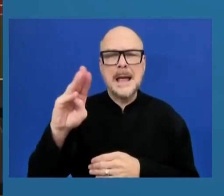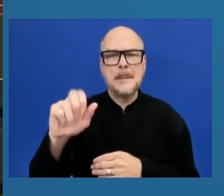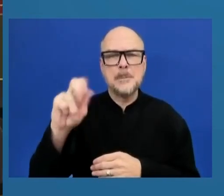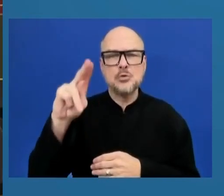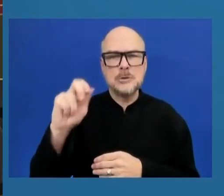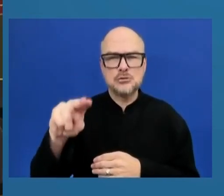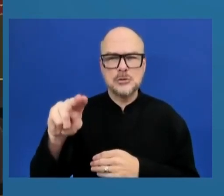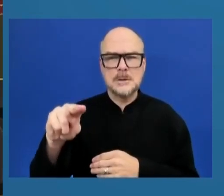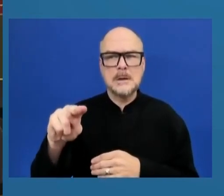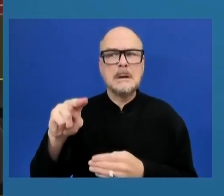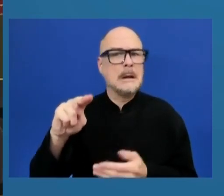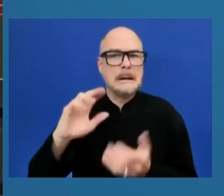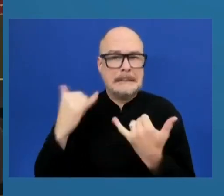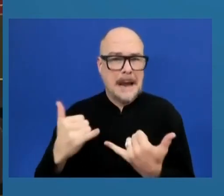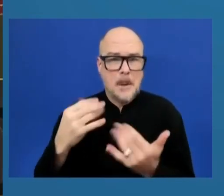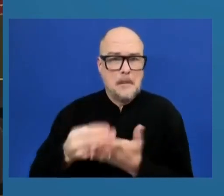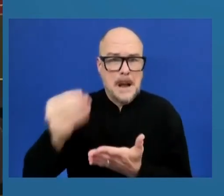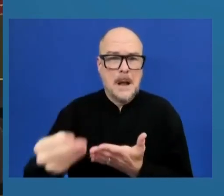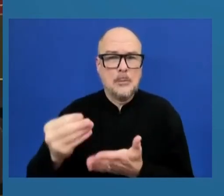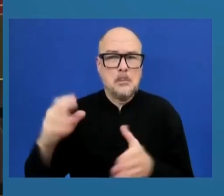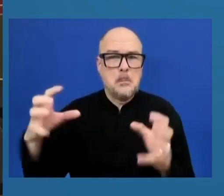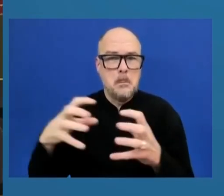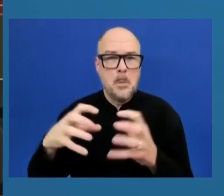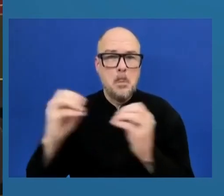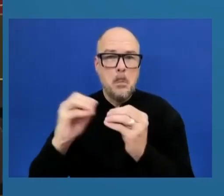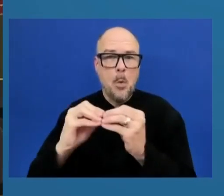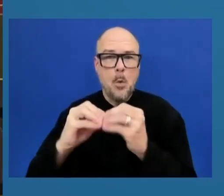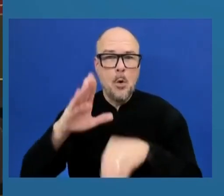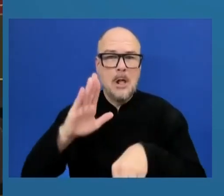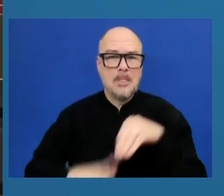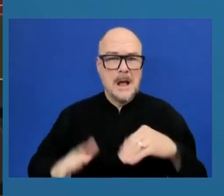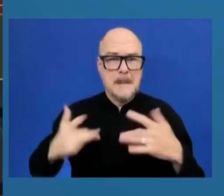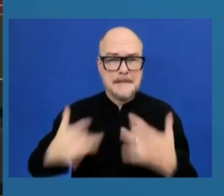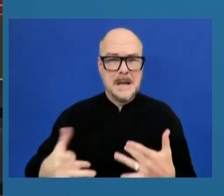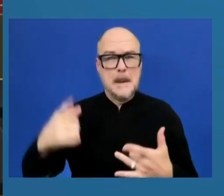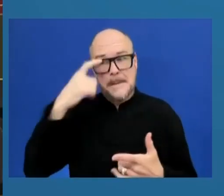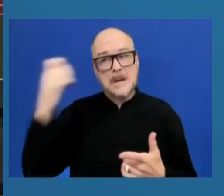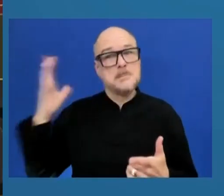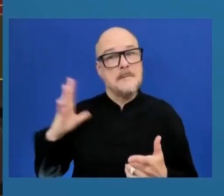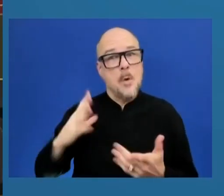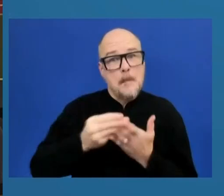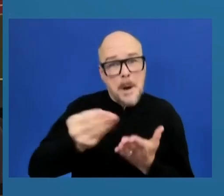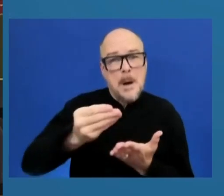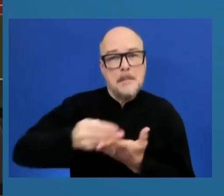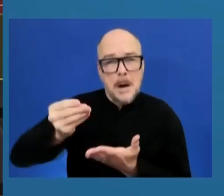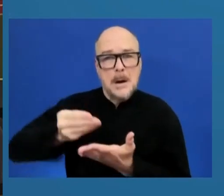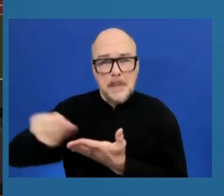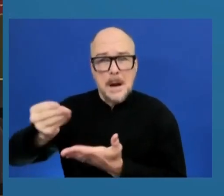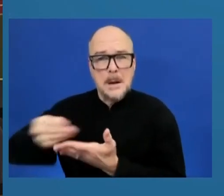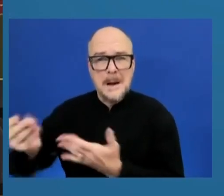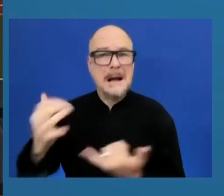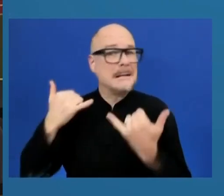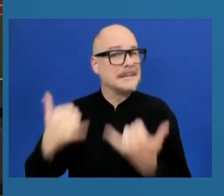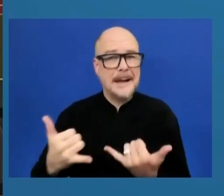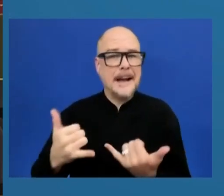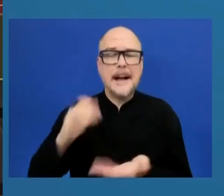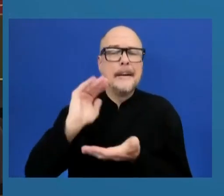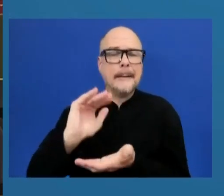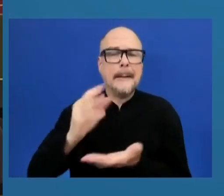It's harder to do, so they buy more than they normally would have. Should anybody be nervous that they will get flagged for regular activity, uh,